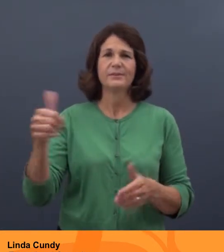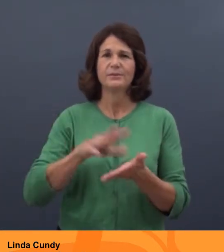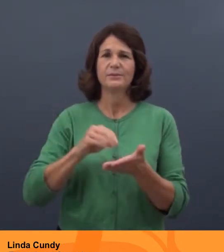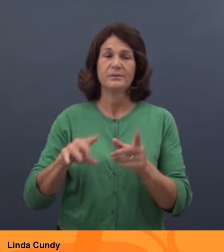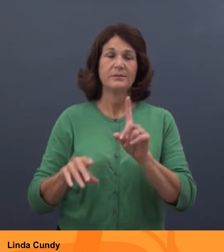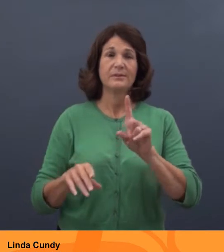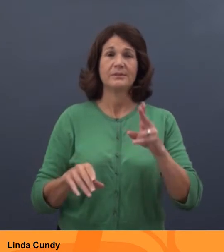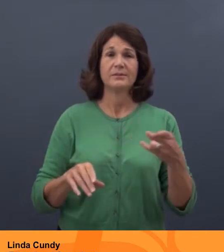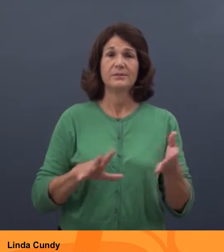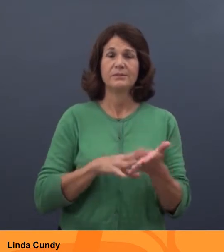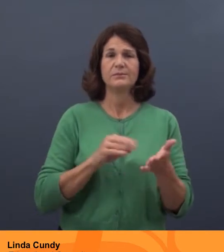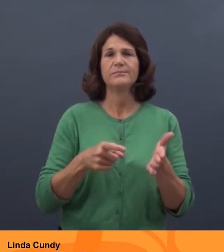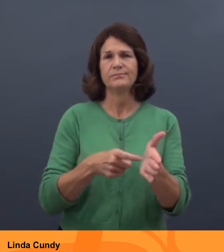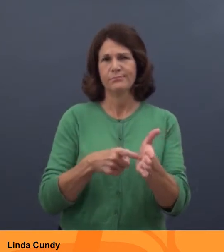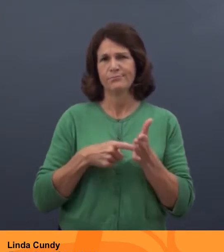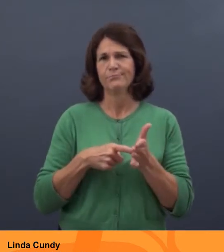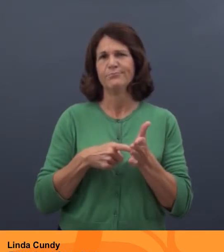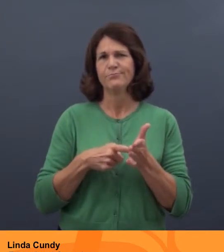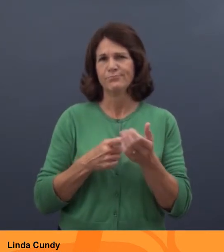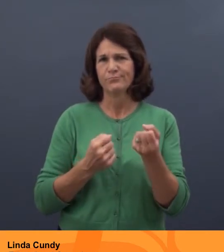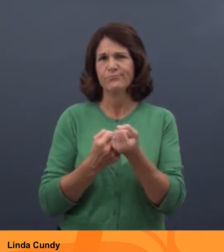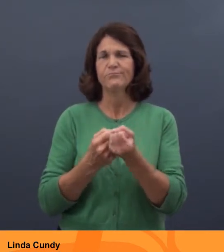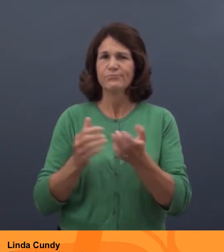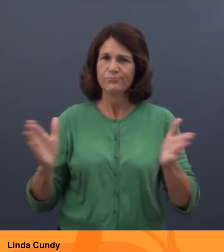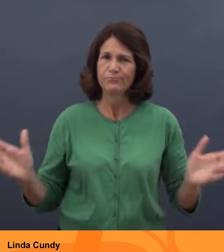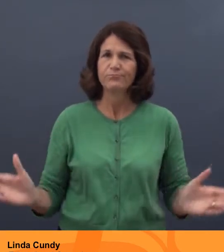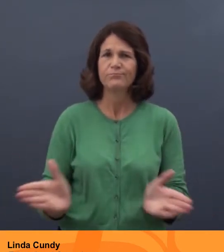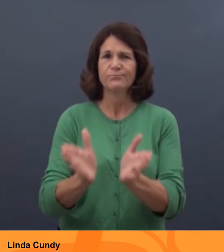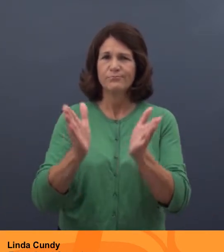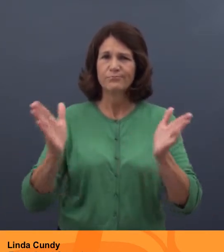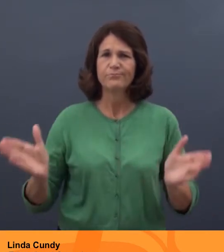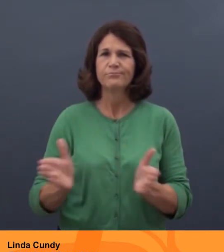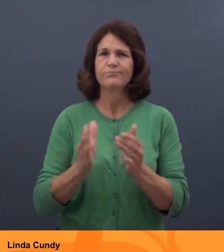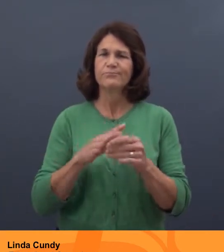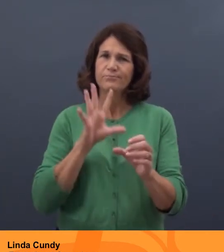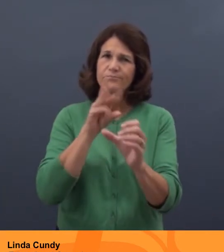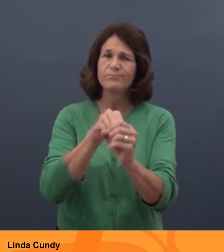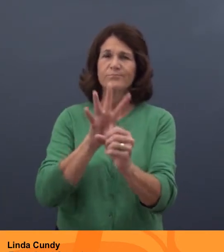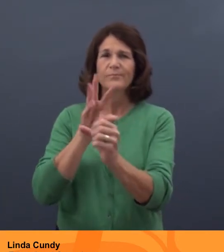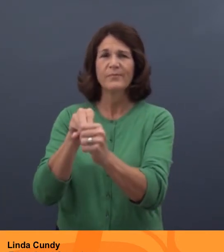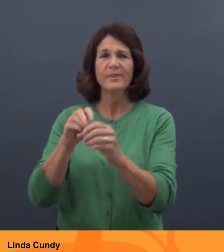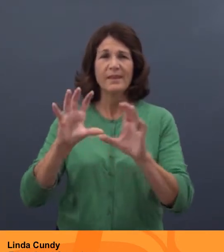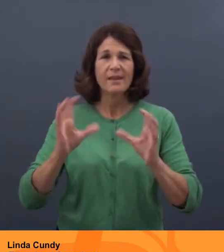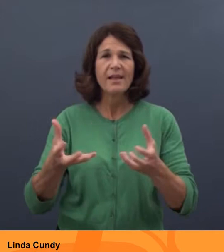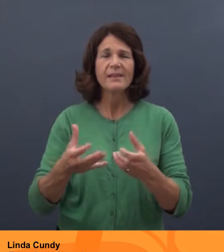Like most students, your deaf and hard of hearing student may need some encouragement to participate in